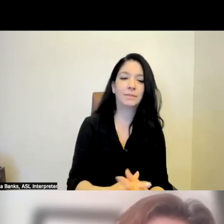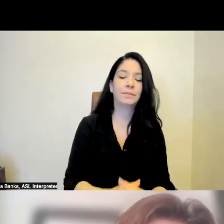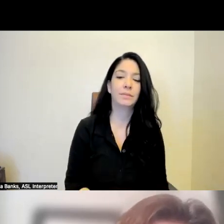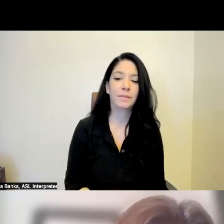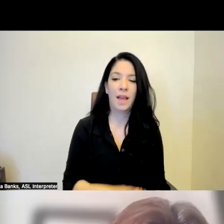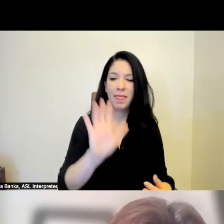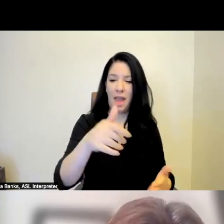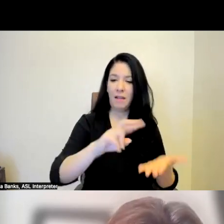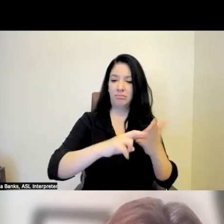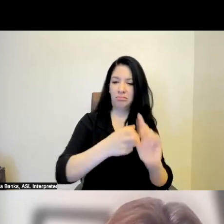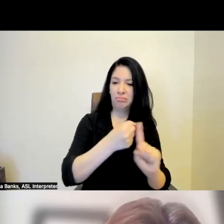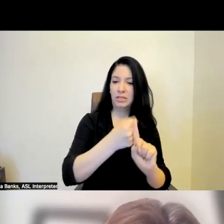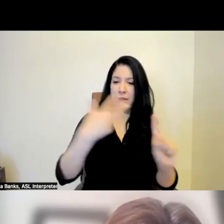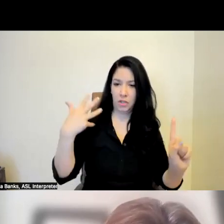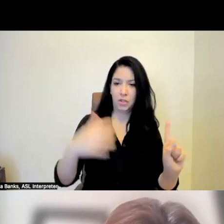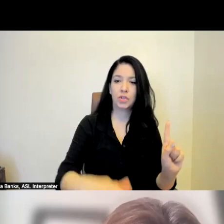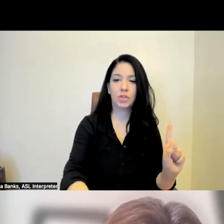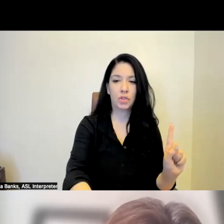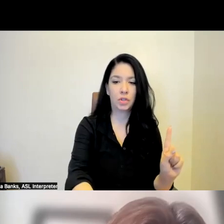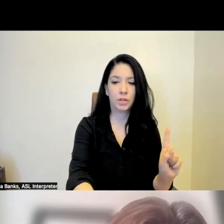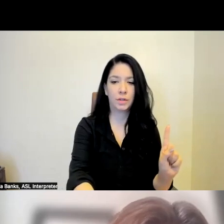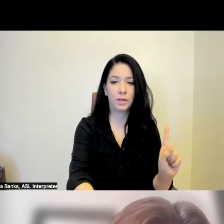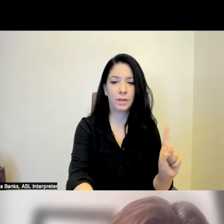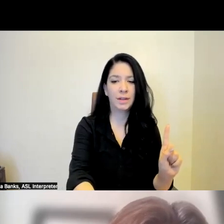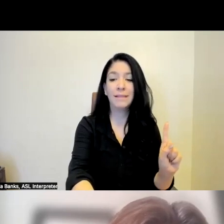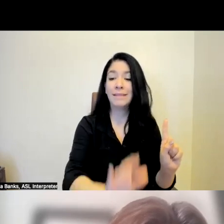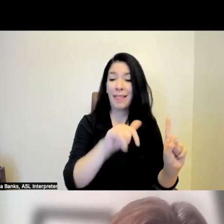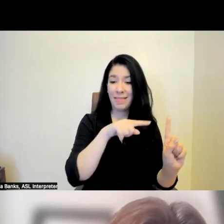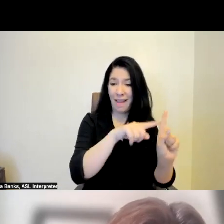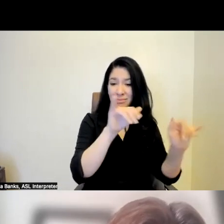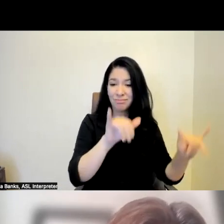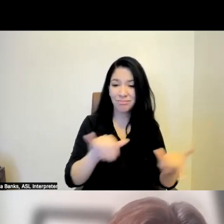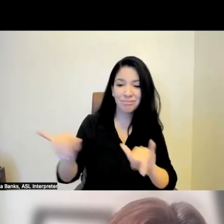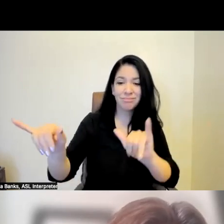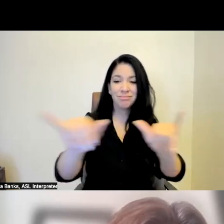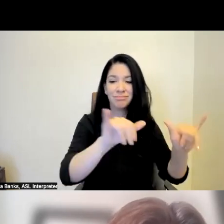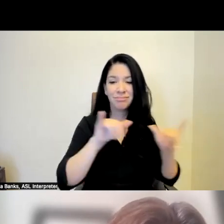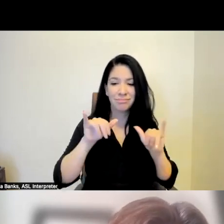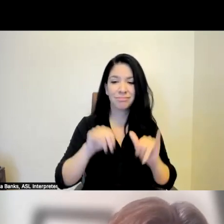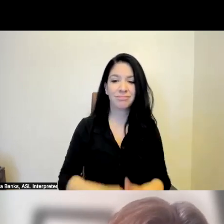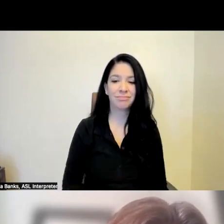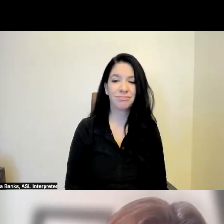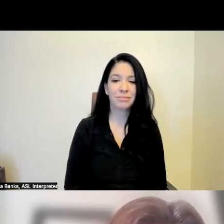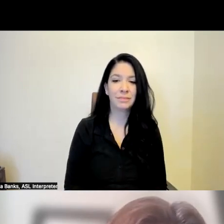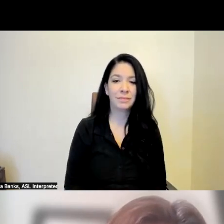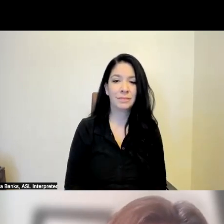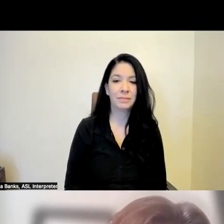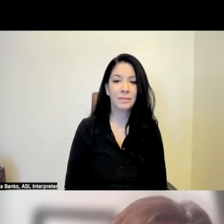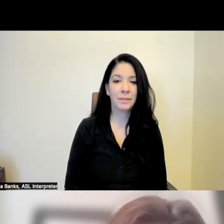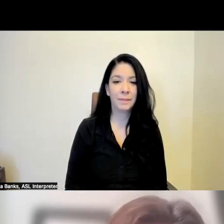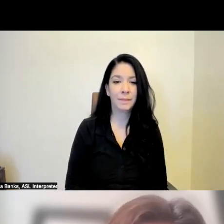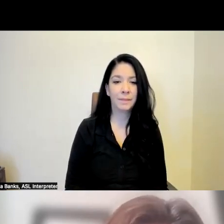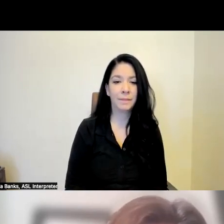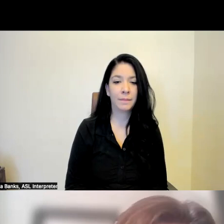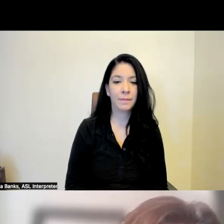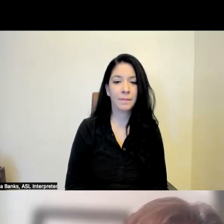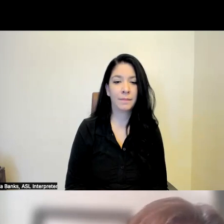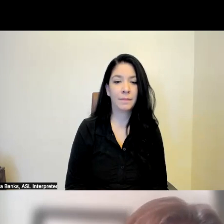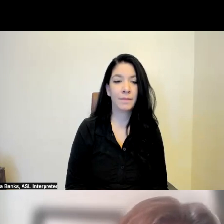That has been the standard definition since, you know, we first started having disability rights